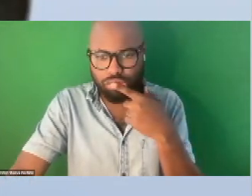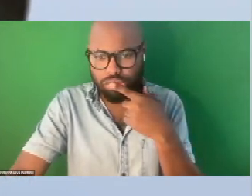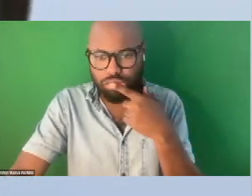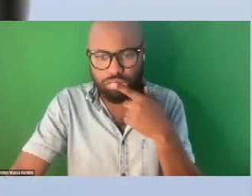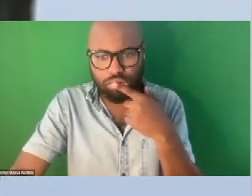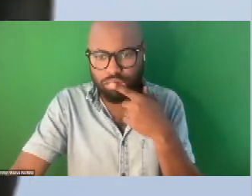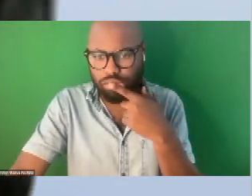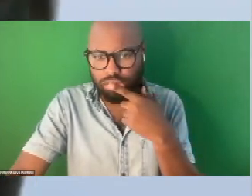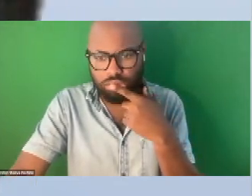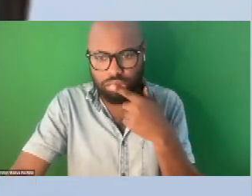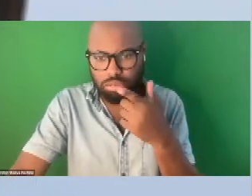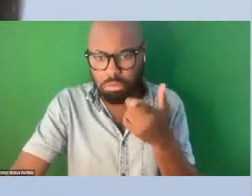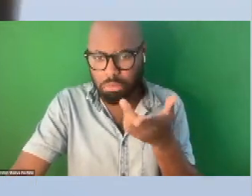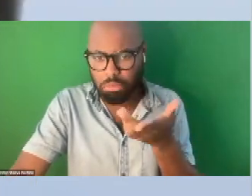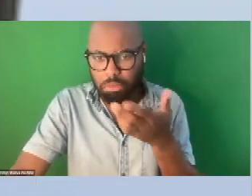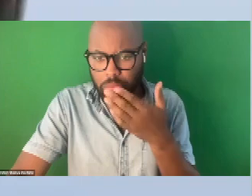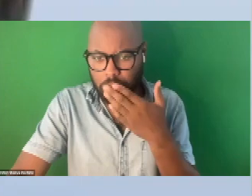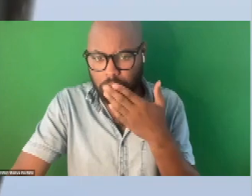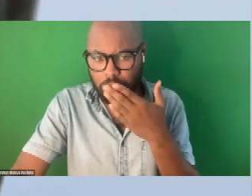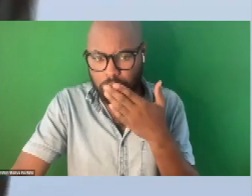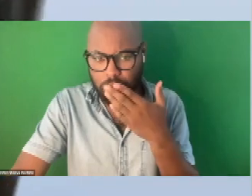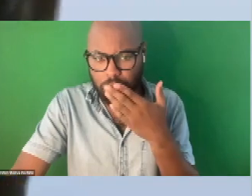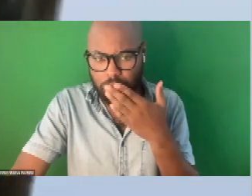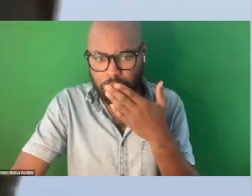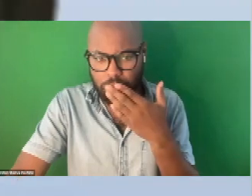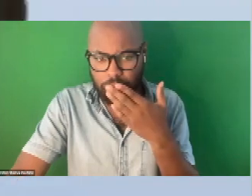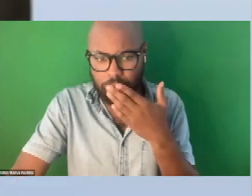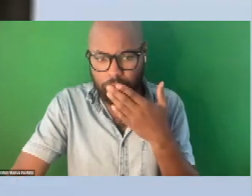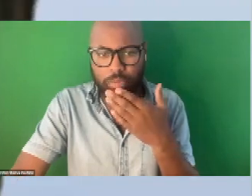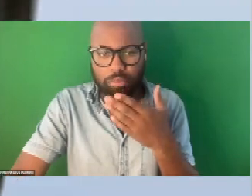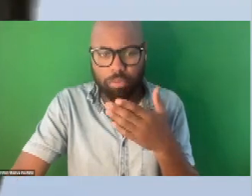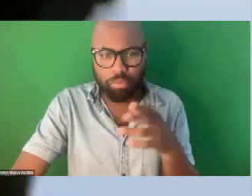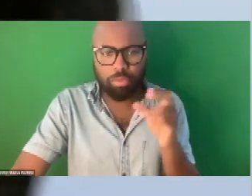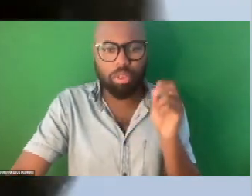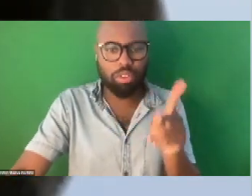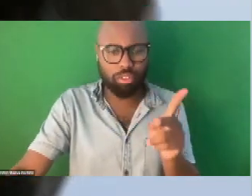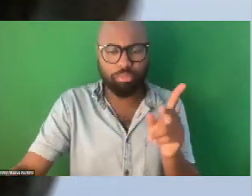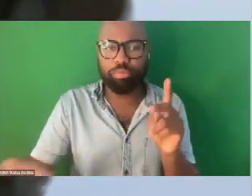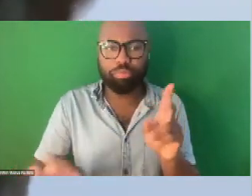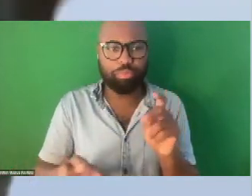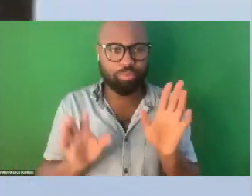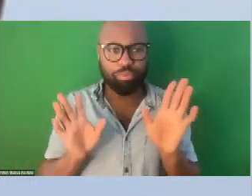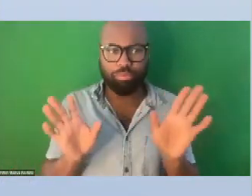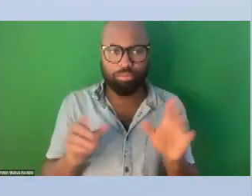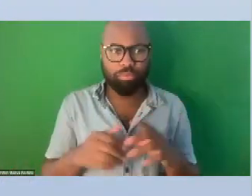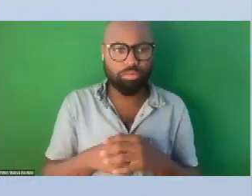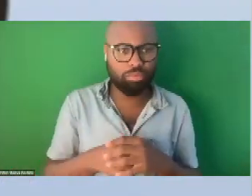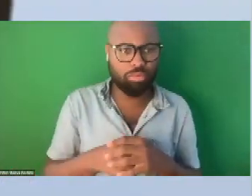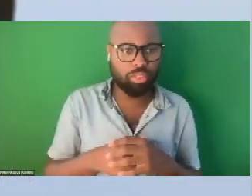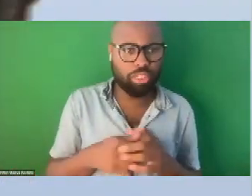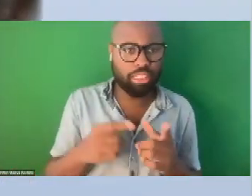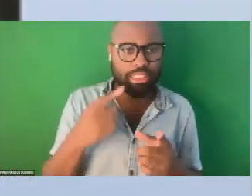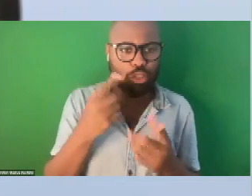And but I particularly want to address what Ari was saying because I feel that very deeply as